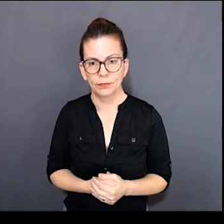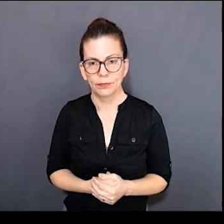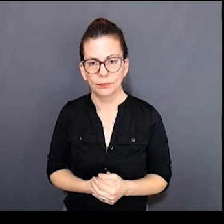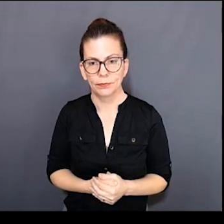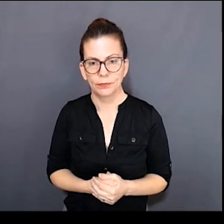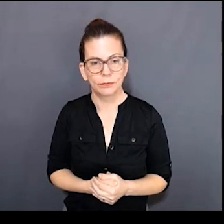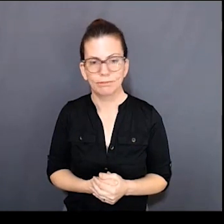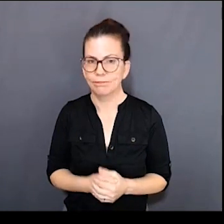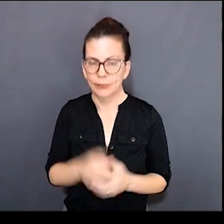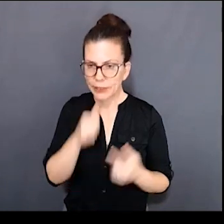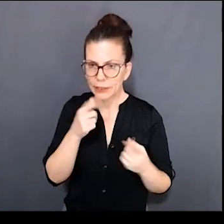This didn't work.